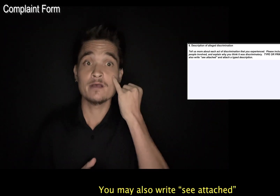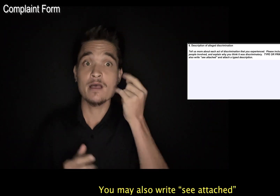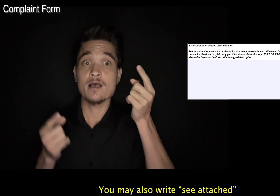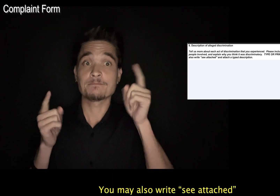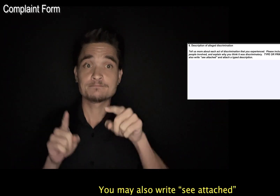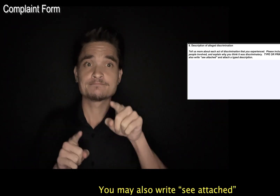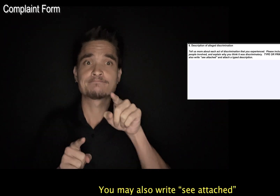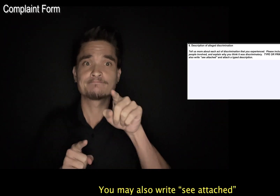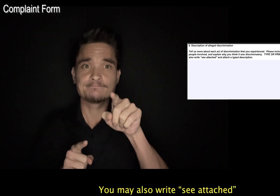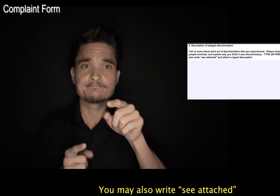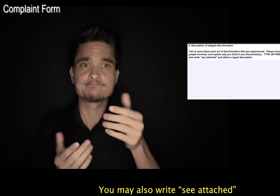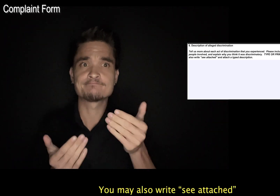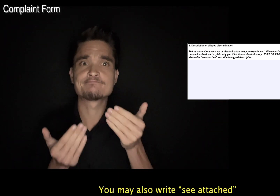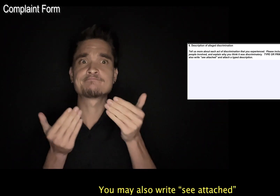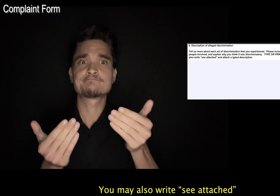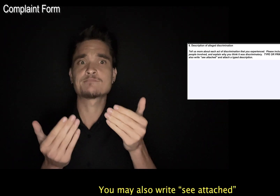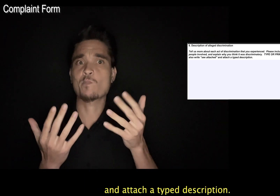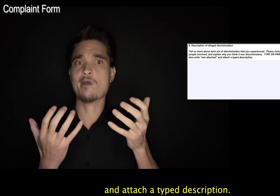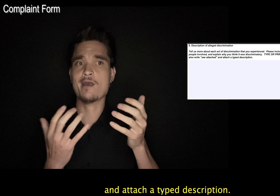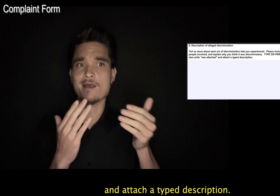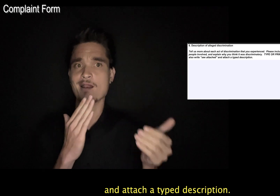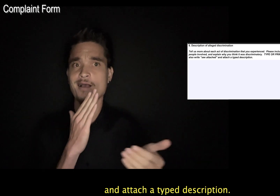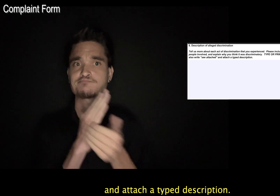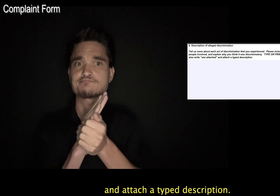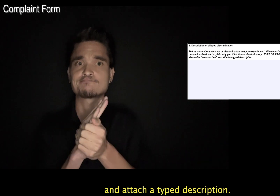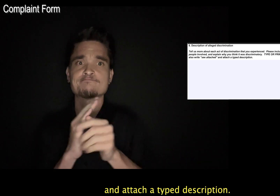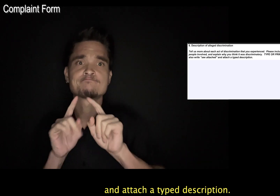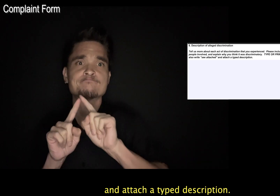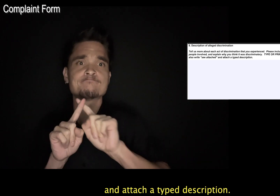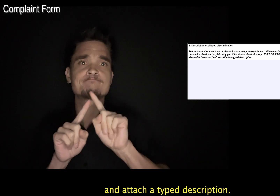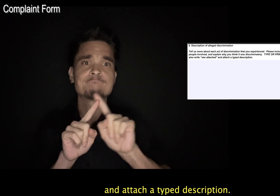You may also write “see attached” and attach a typed description.